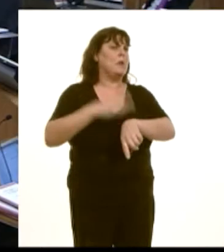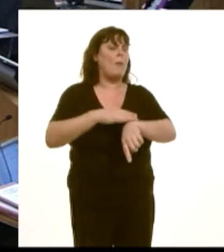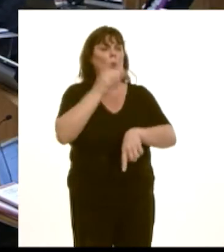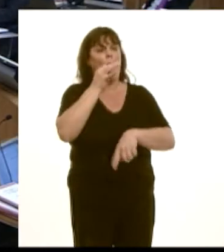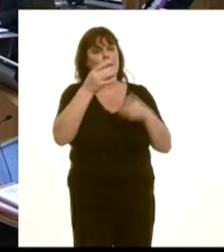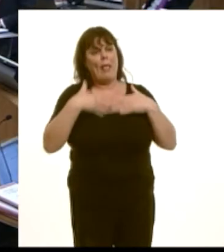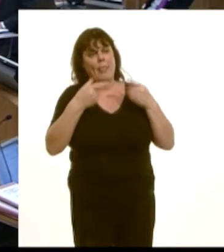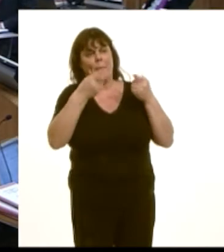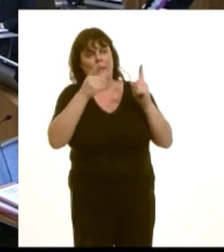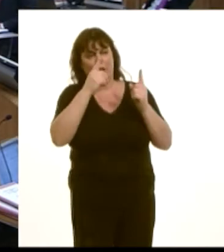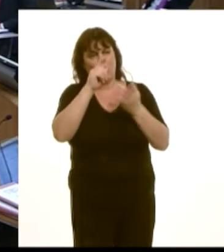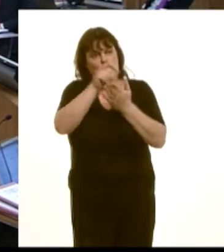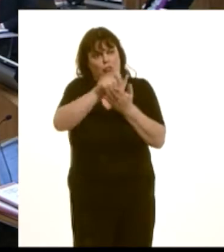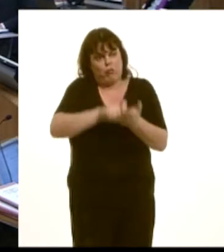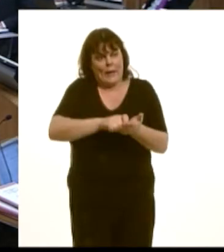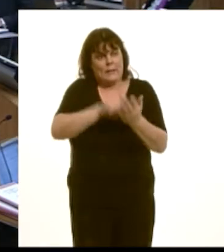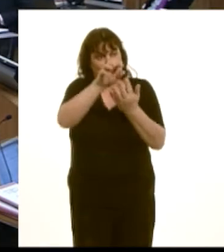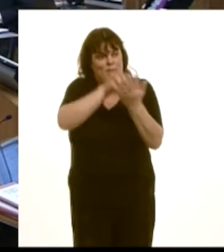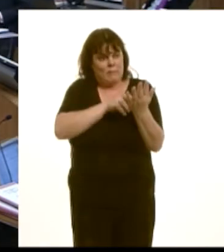to you with more details about how the board is dealing with this?